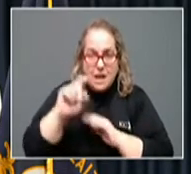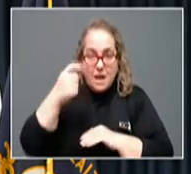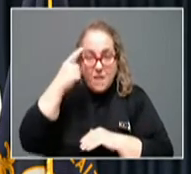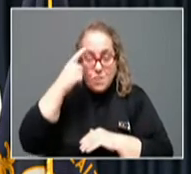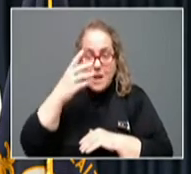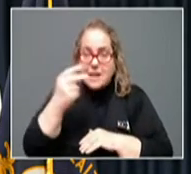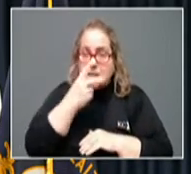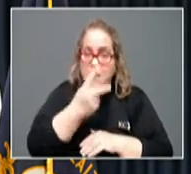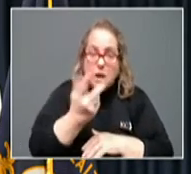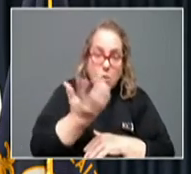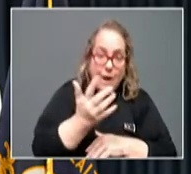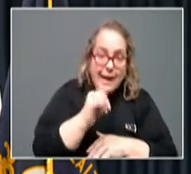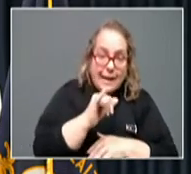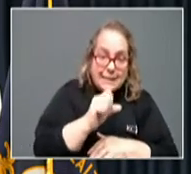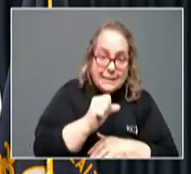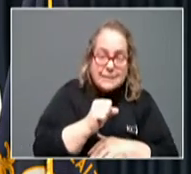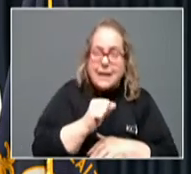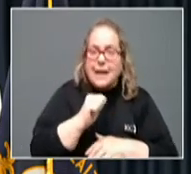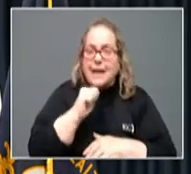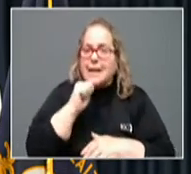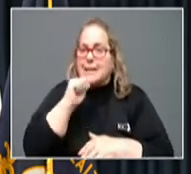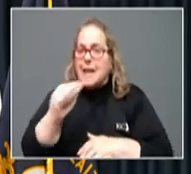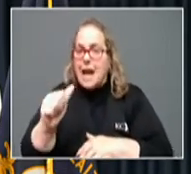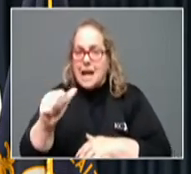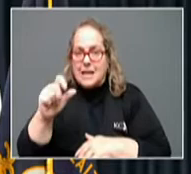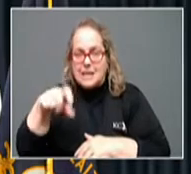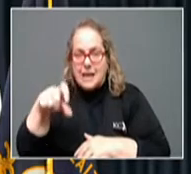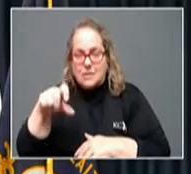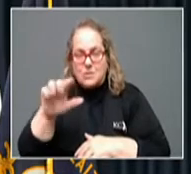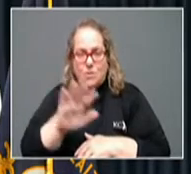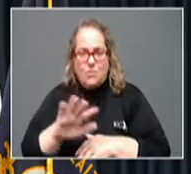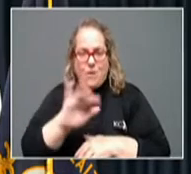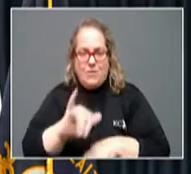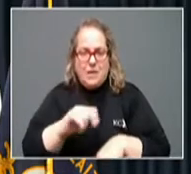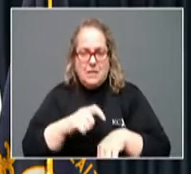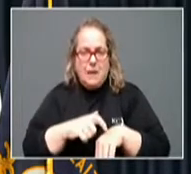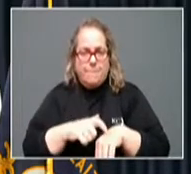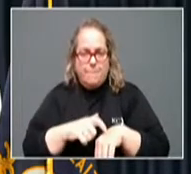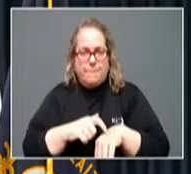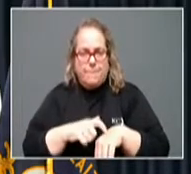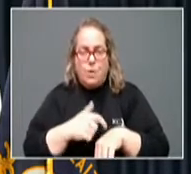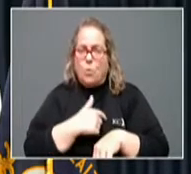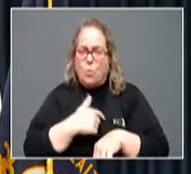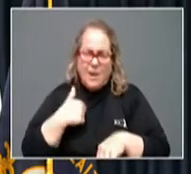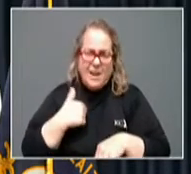necessary at or around that time. Again, we are on a good trajectory and this is